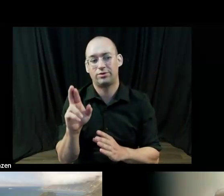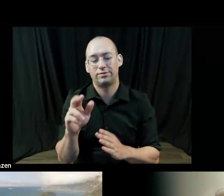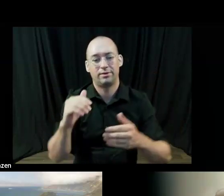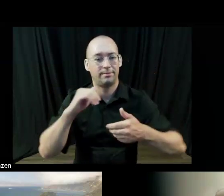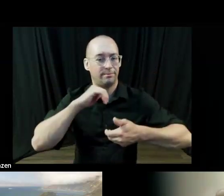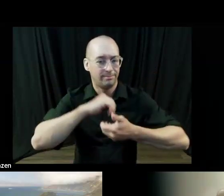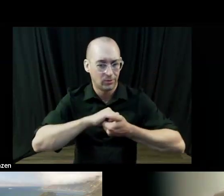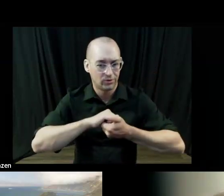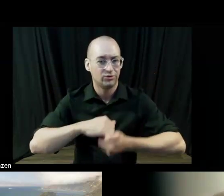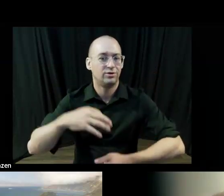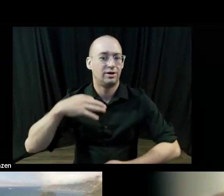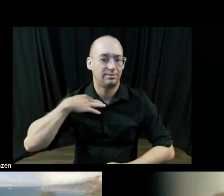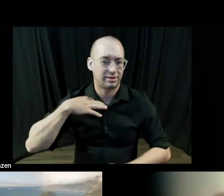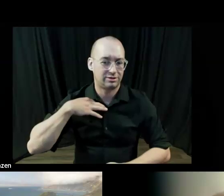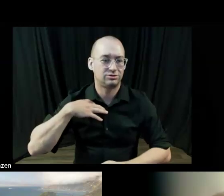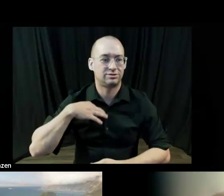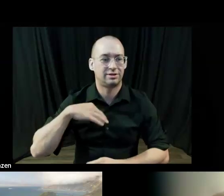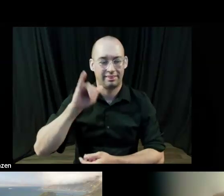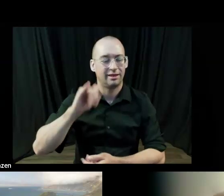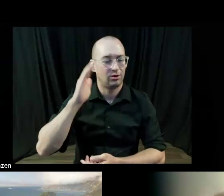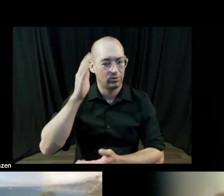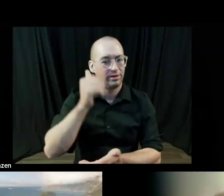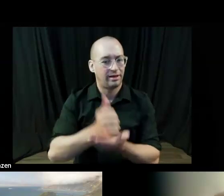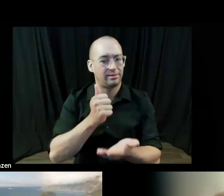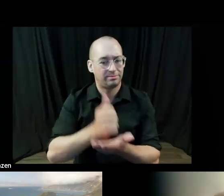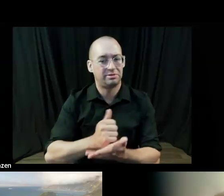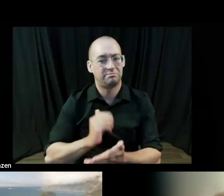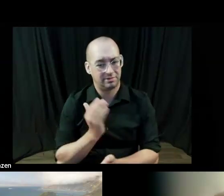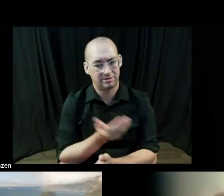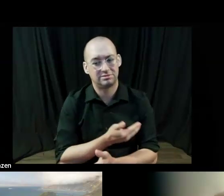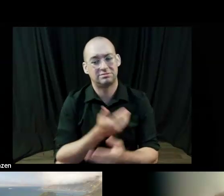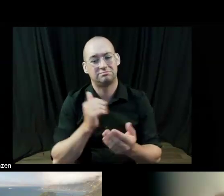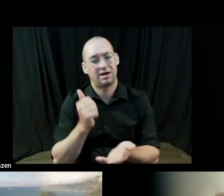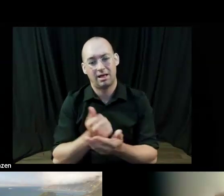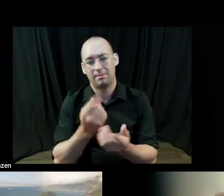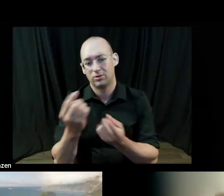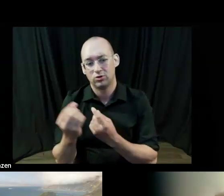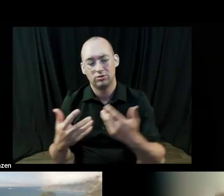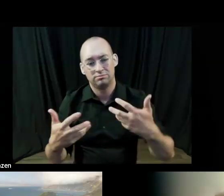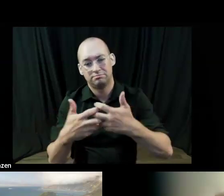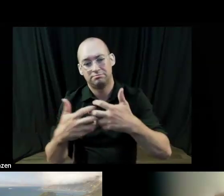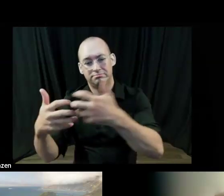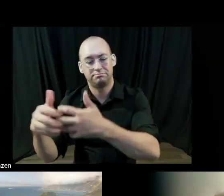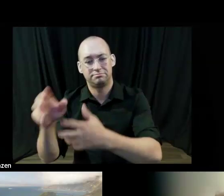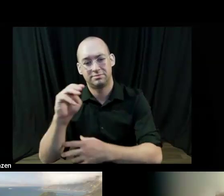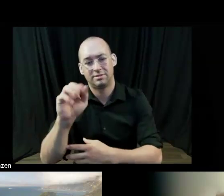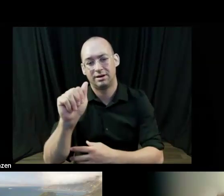application. And that's going to be a helpful tool for us to help do some matchmaking when the actual